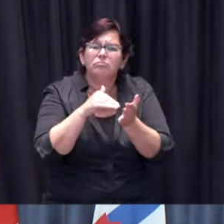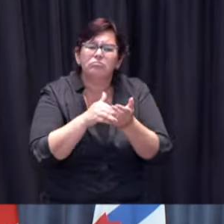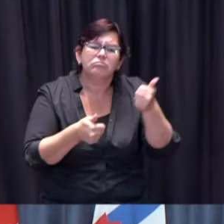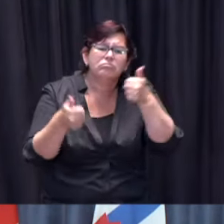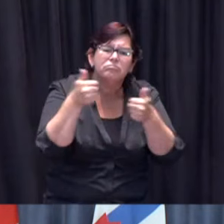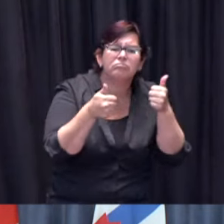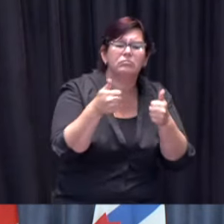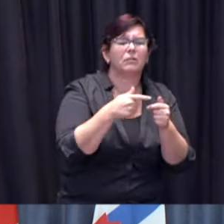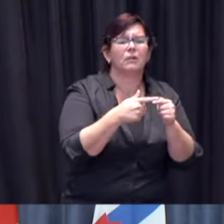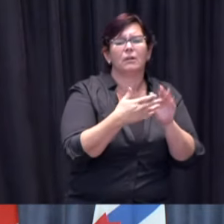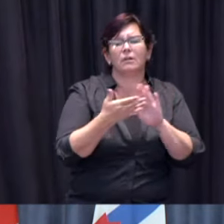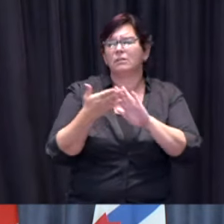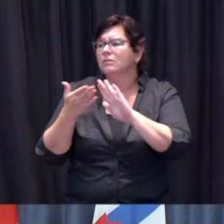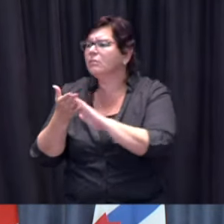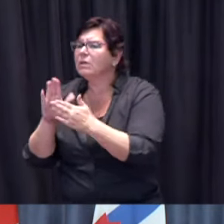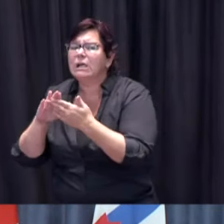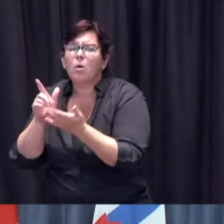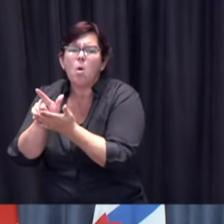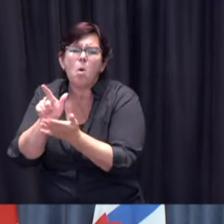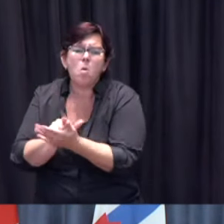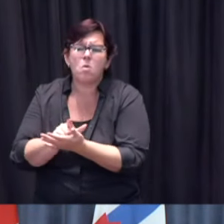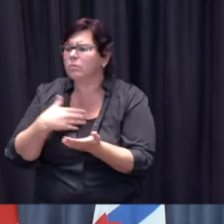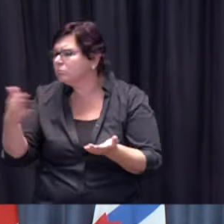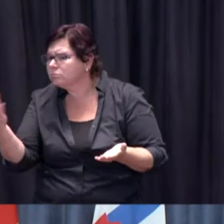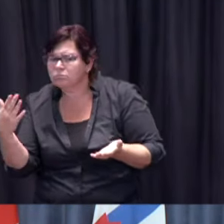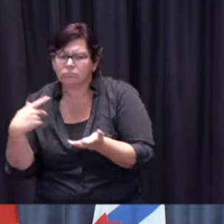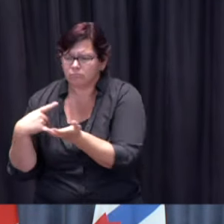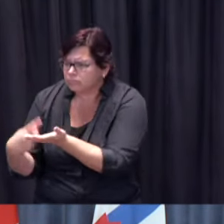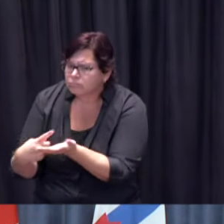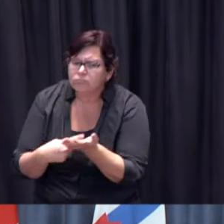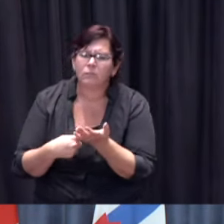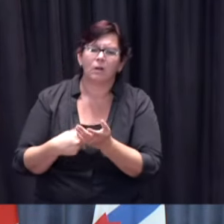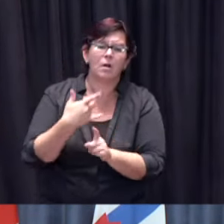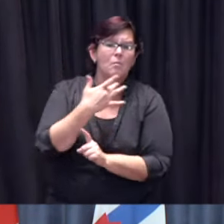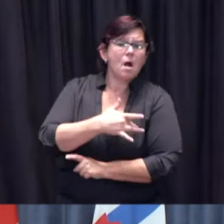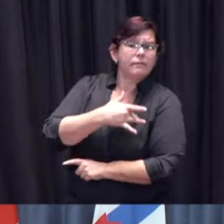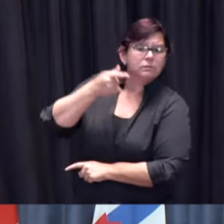And we're also working closely with the Provincial Government to coordinate on these enhanced measures.